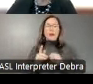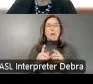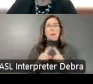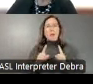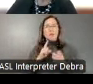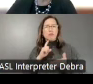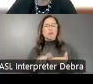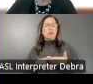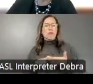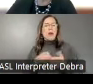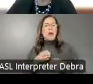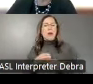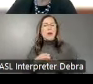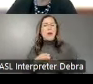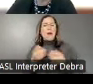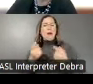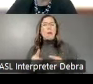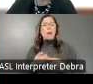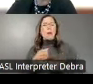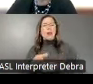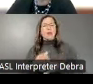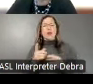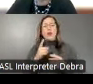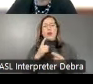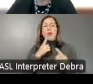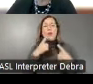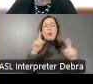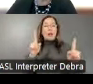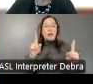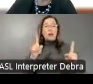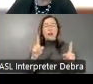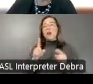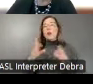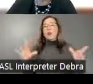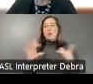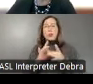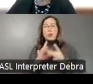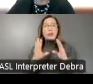Bridging, Thriving Summit this past January. For example, during our last council meeting,